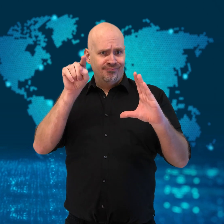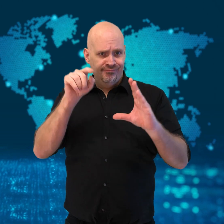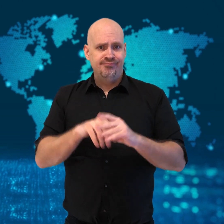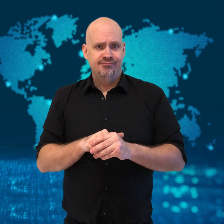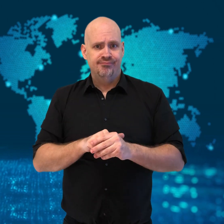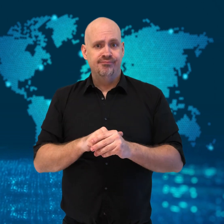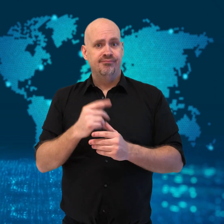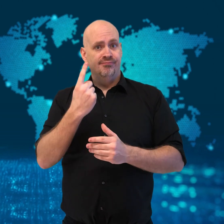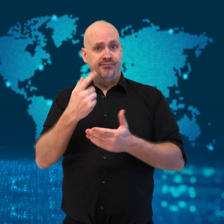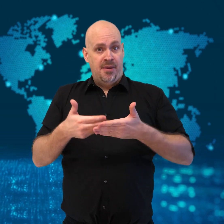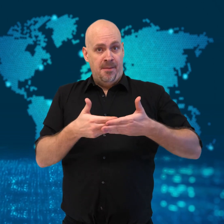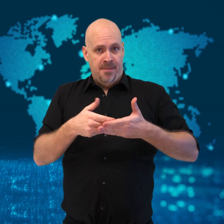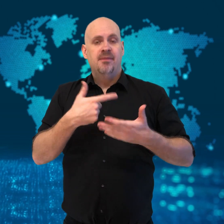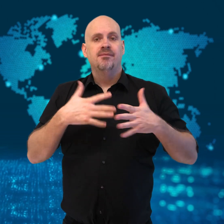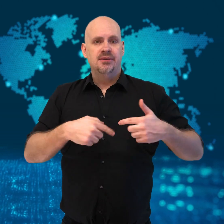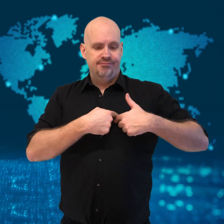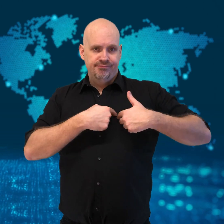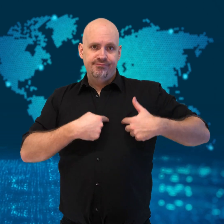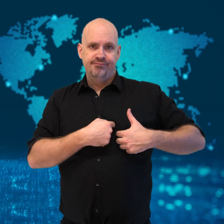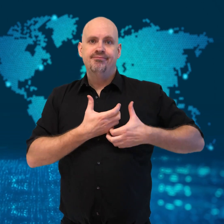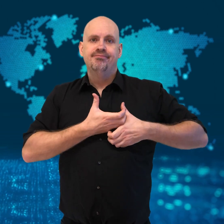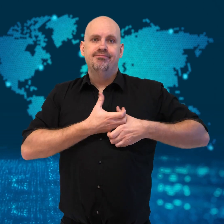head underwater three times.